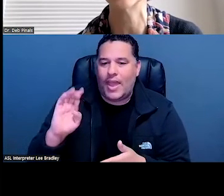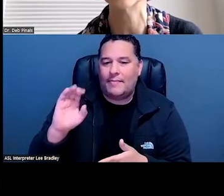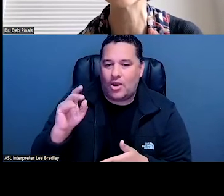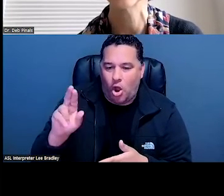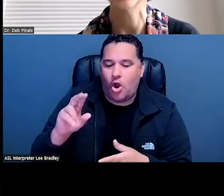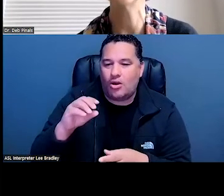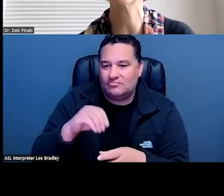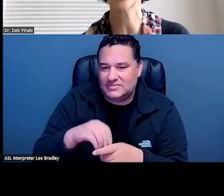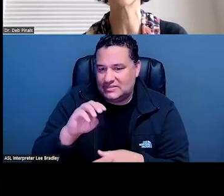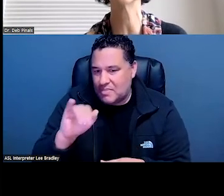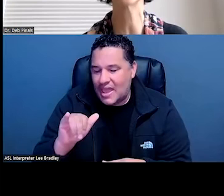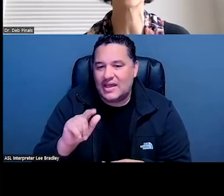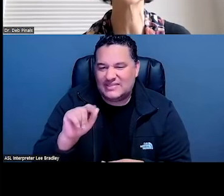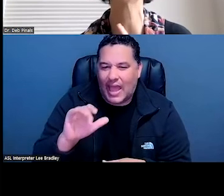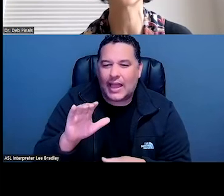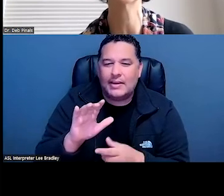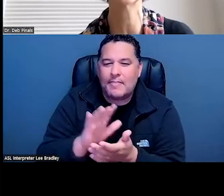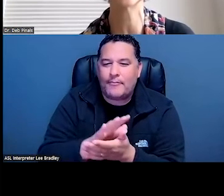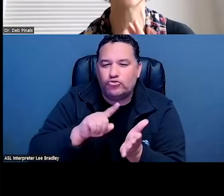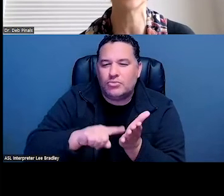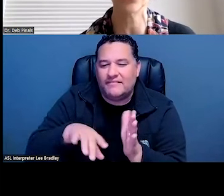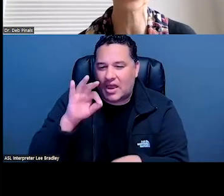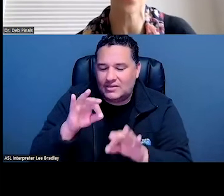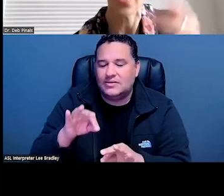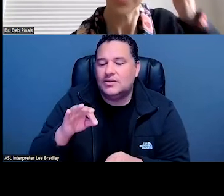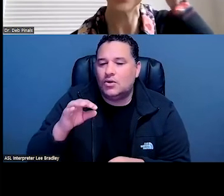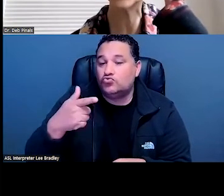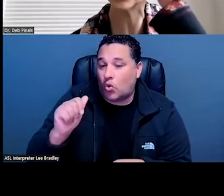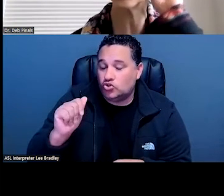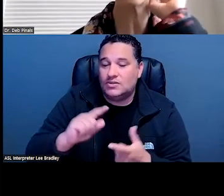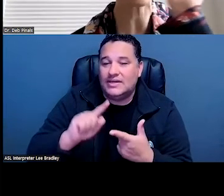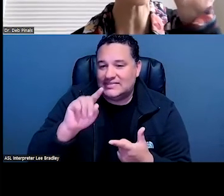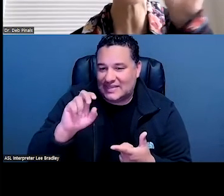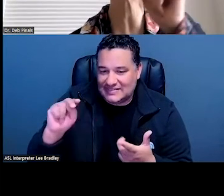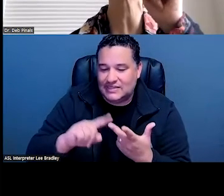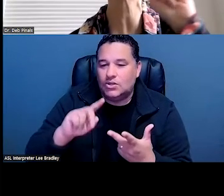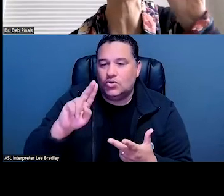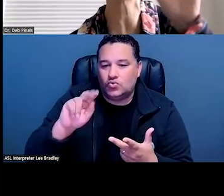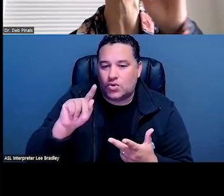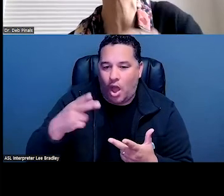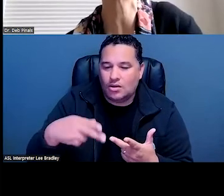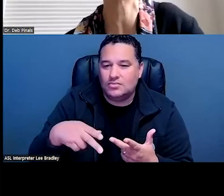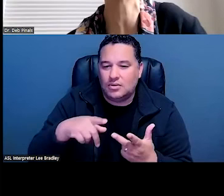. THAT WILL BE HIGHLIGHTED IN A TWO PART WEBINAR IN MAY, ON THE TAC PAPER FINDINGS. GEORGIA